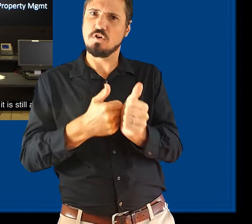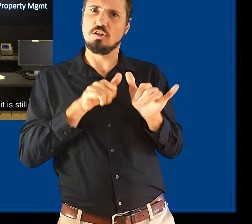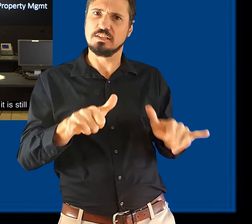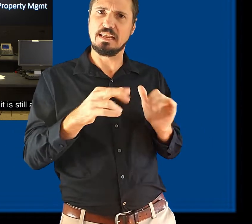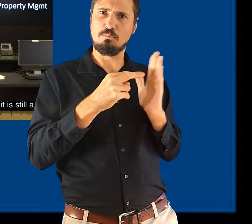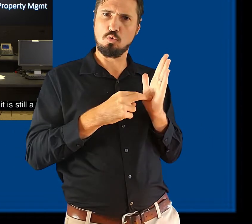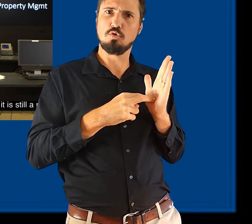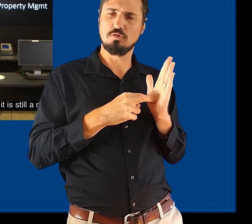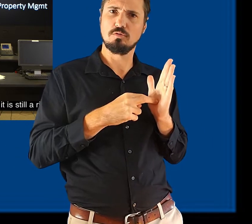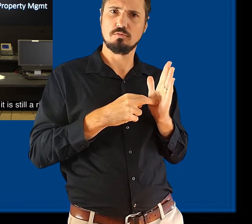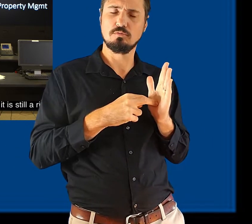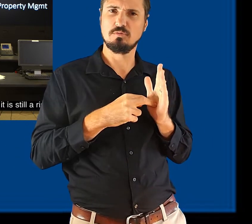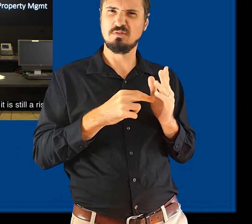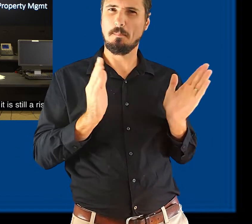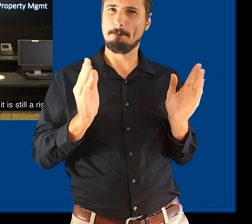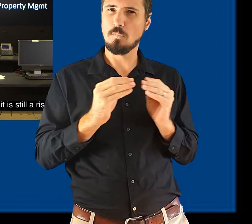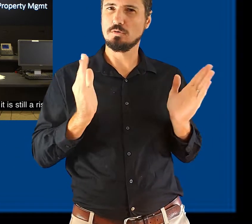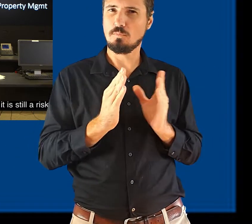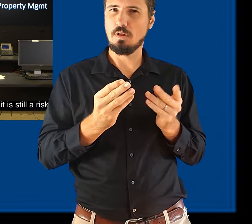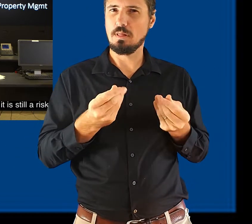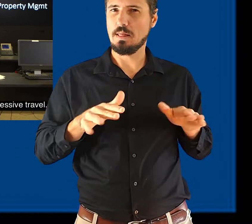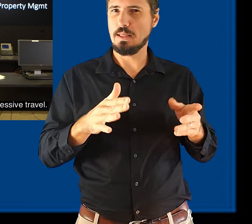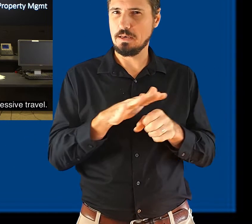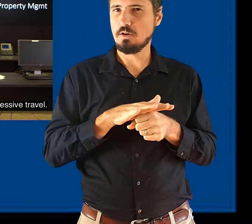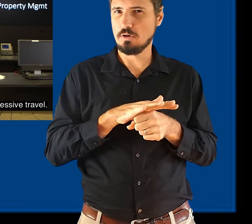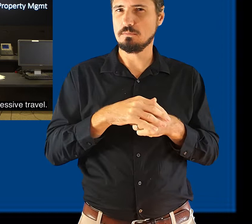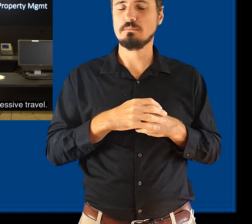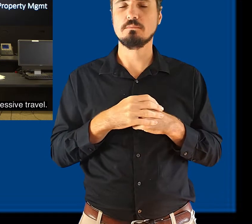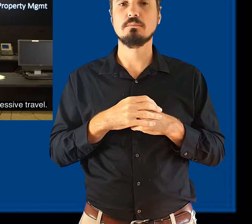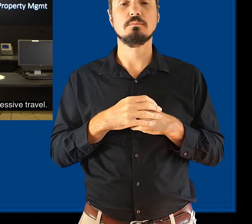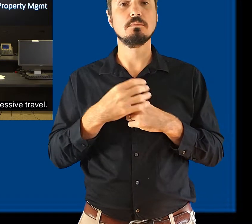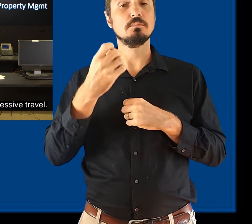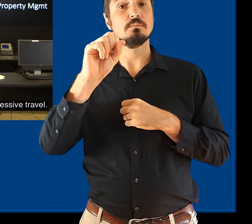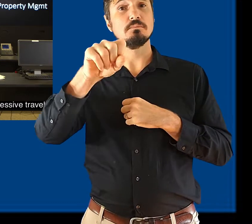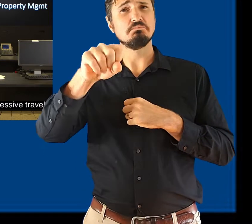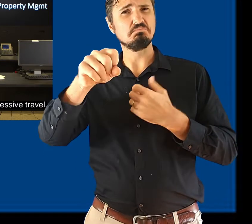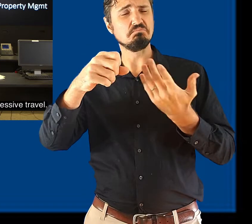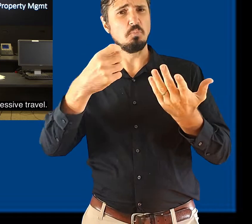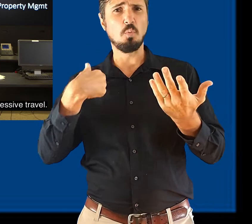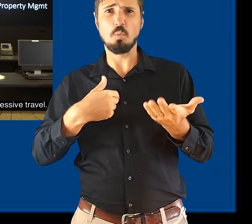We are asking those individuals who are resuming work to please refrain from excessive travel.